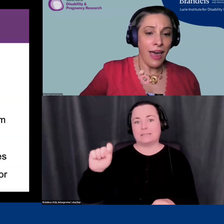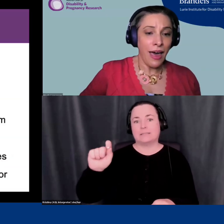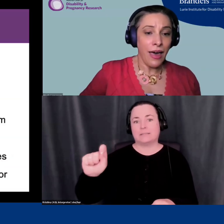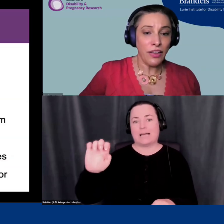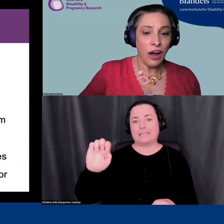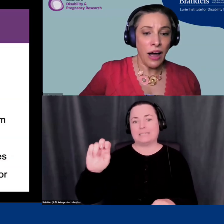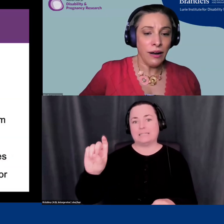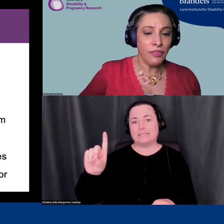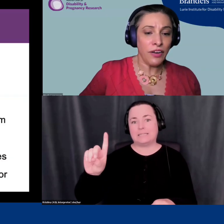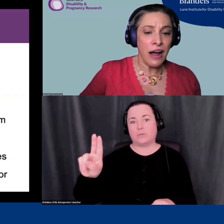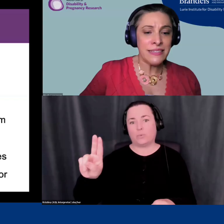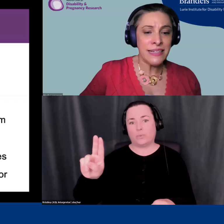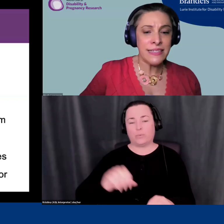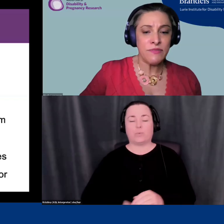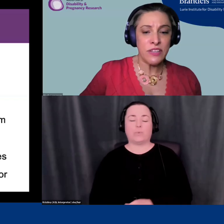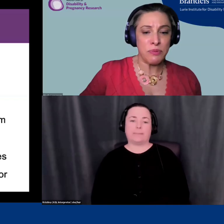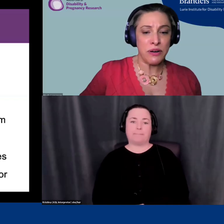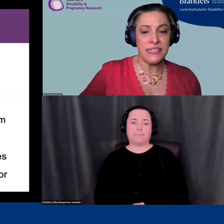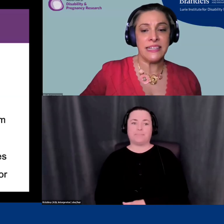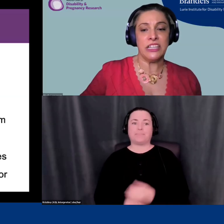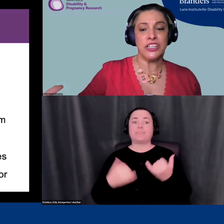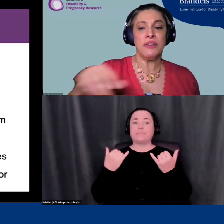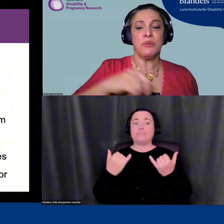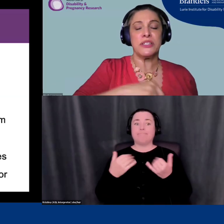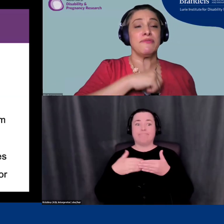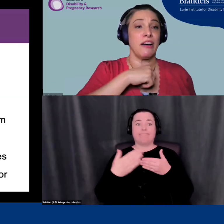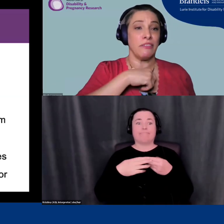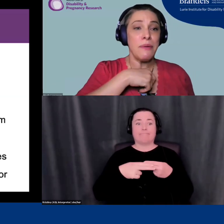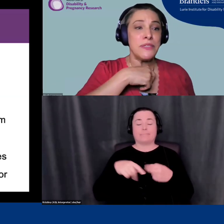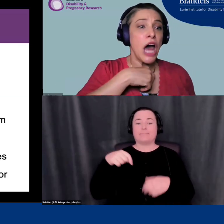The contents of this presentation were developed